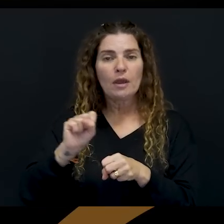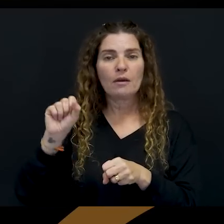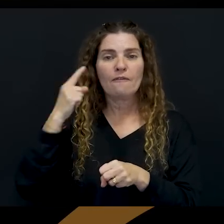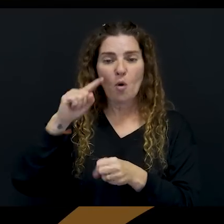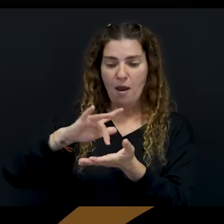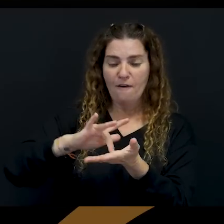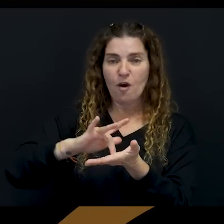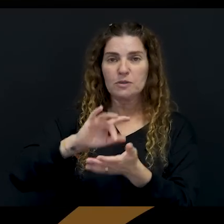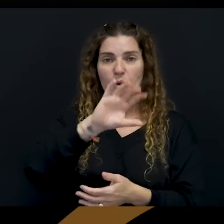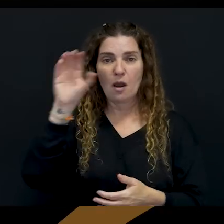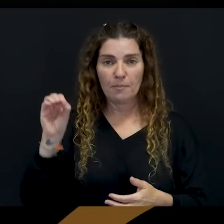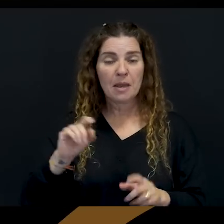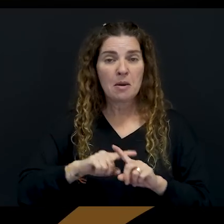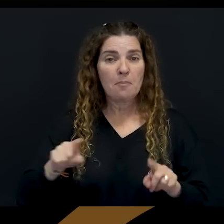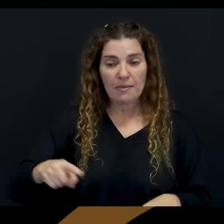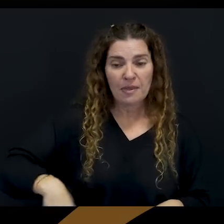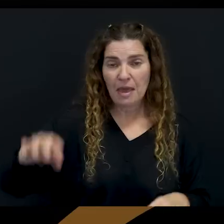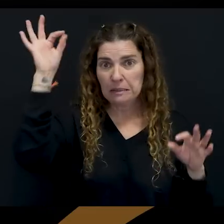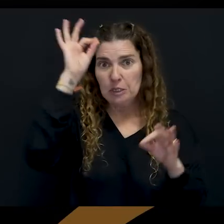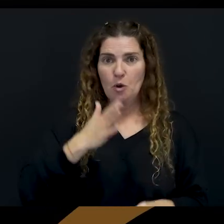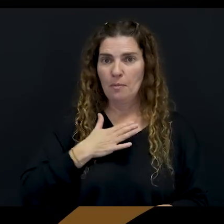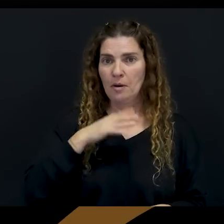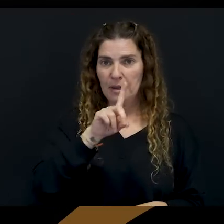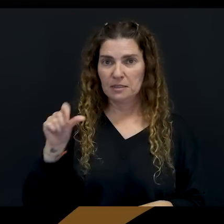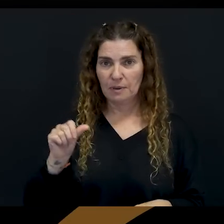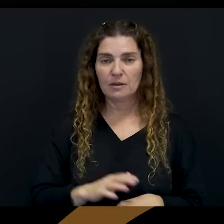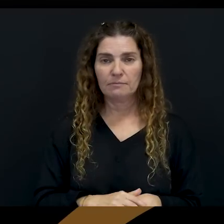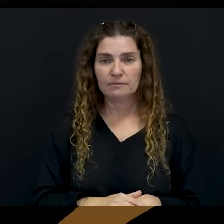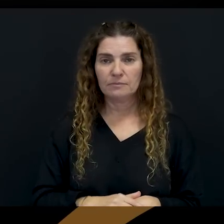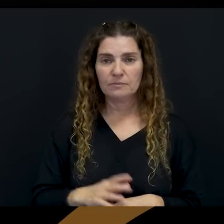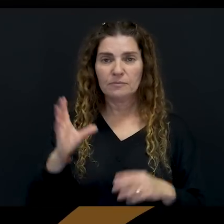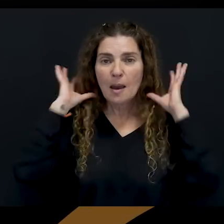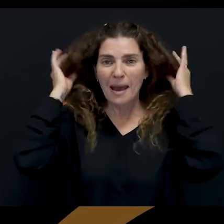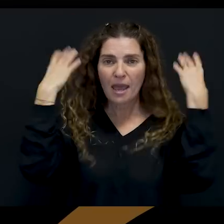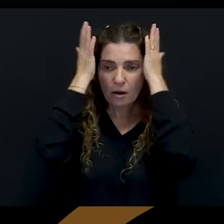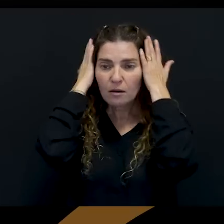but no one knew about my disability. My hair covered my hearing aids, and I lived close to work